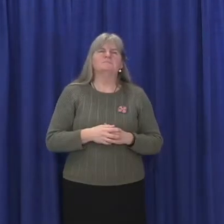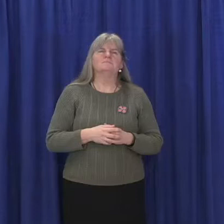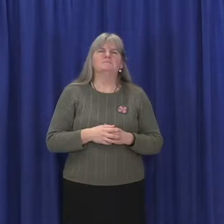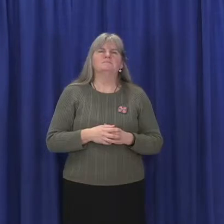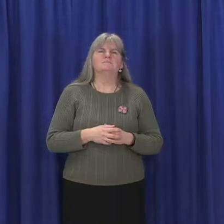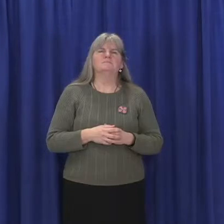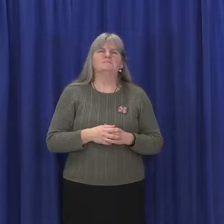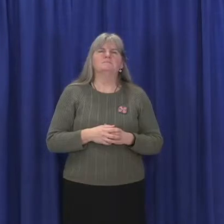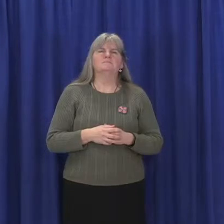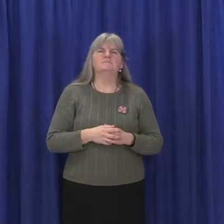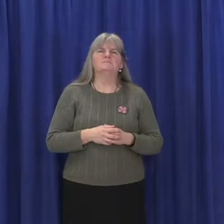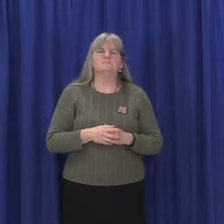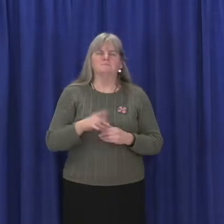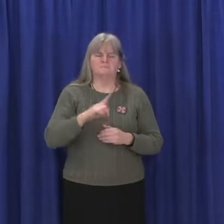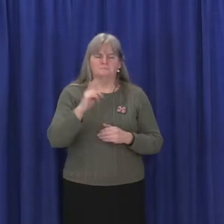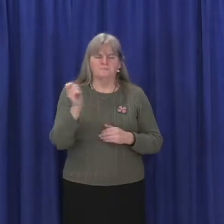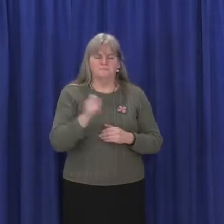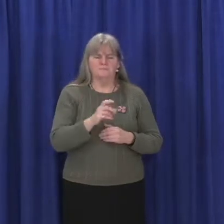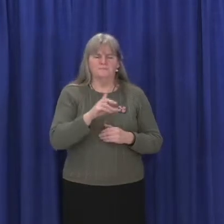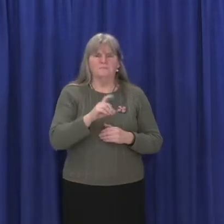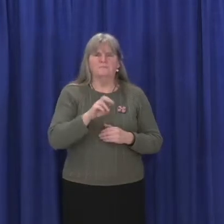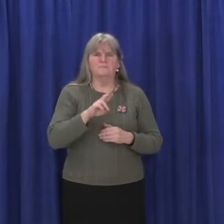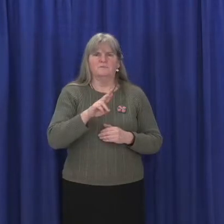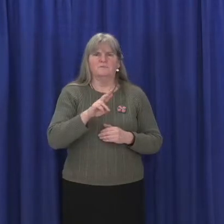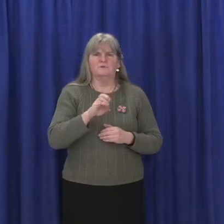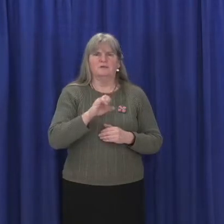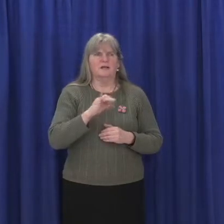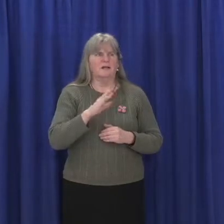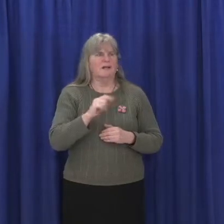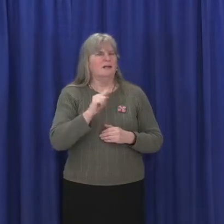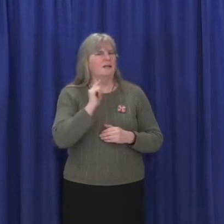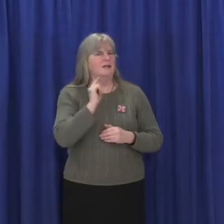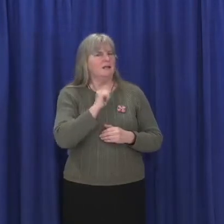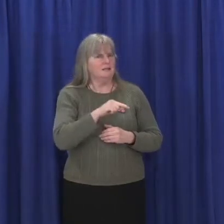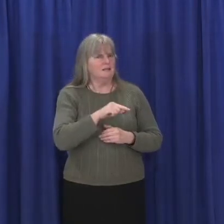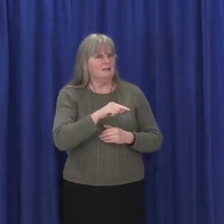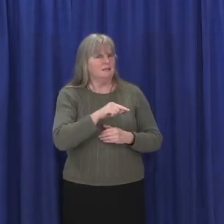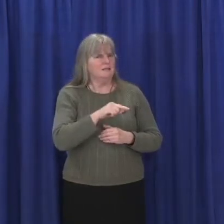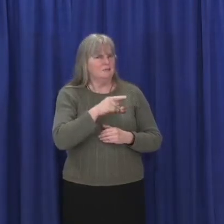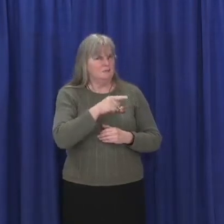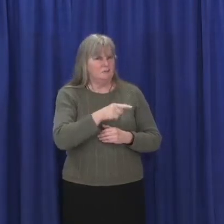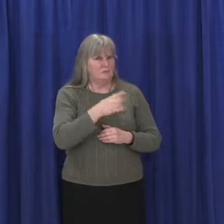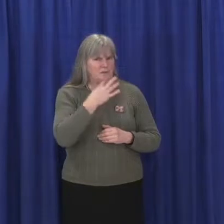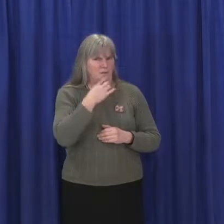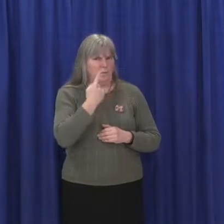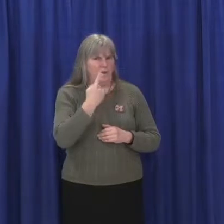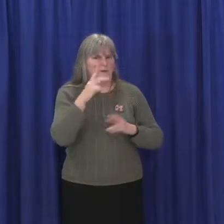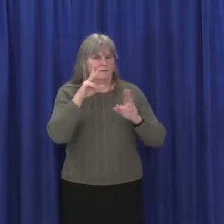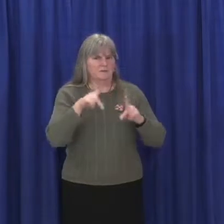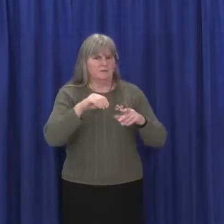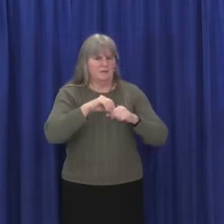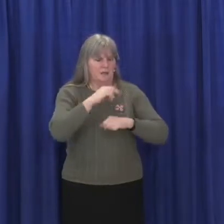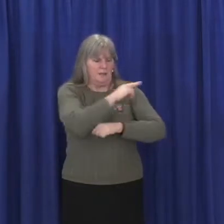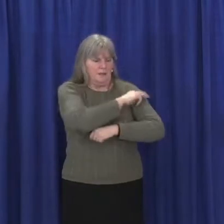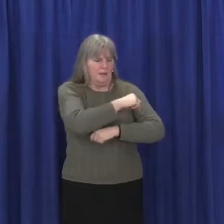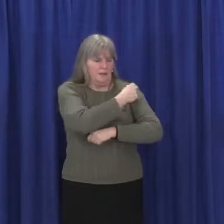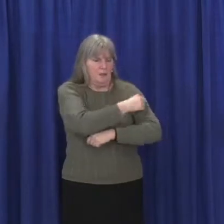be for Dr. Elliot. Just following up on what you're talking about. You said there's currently one person in the hospital, is that in regular